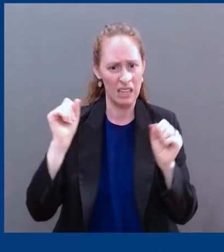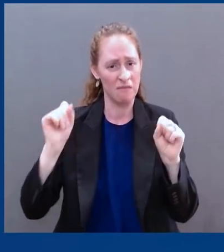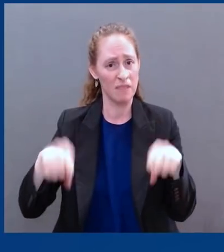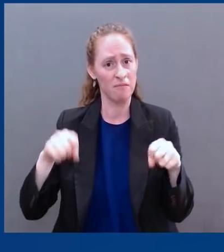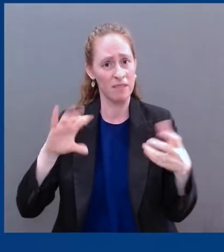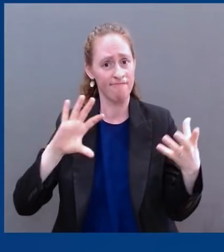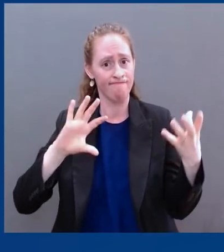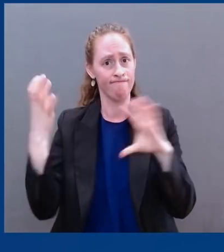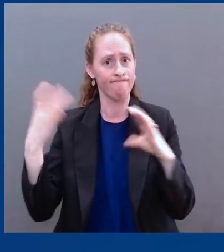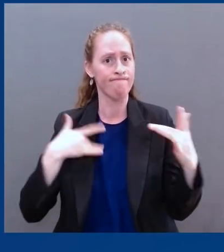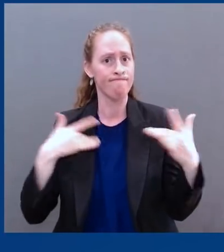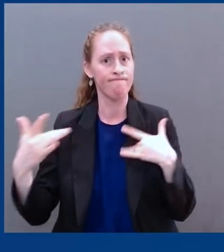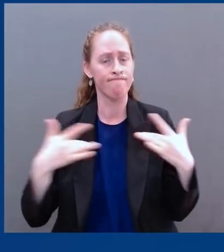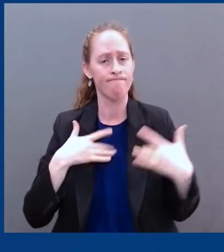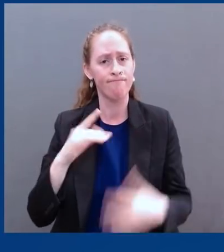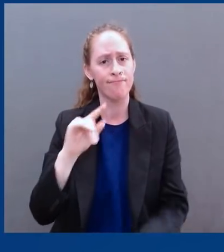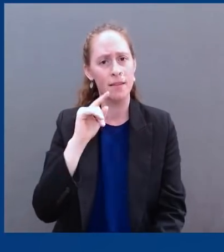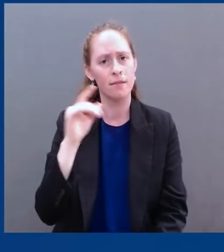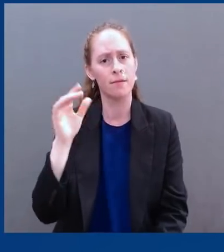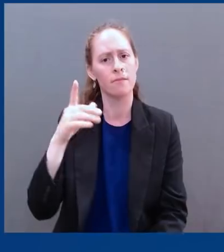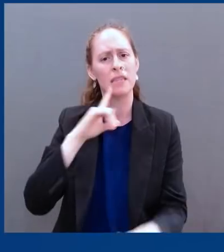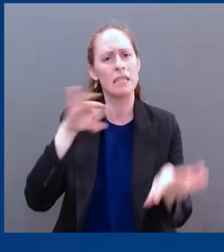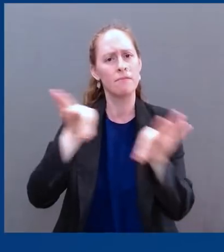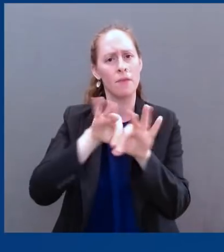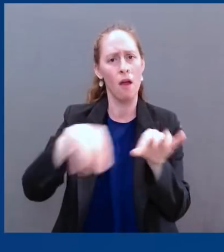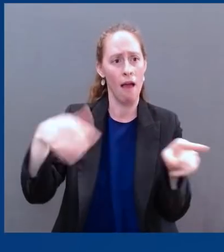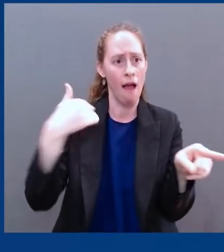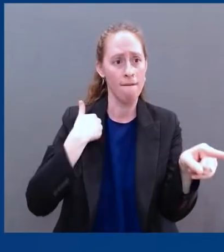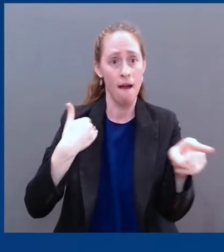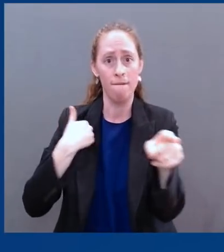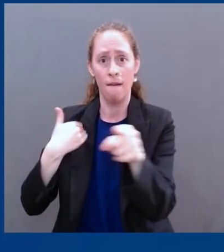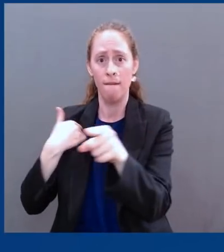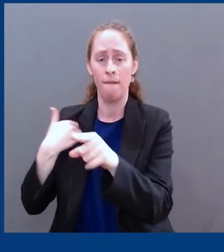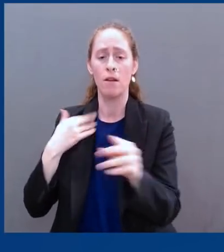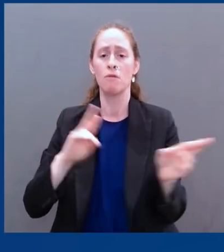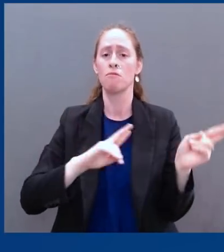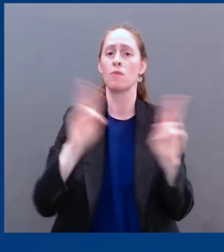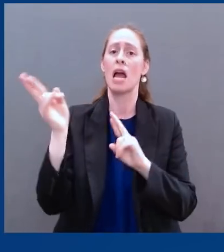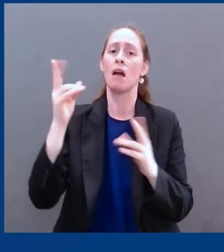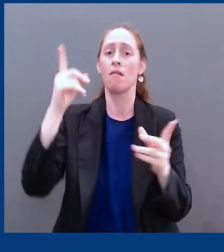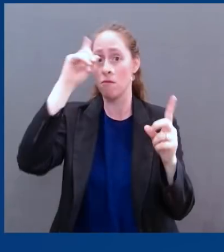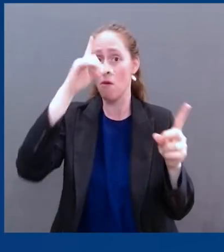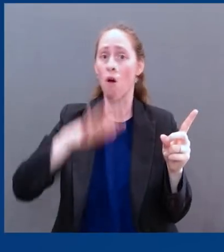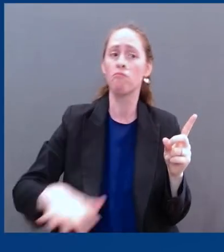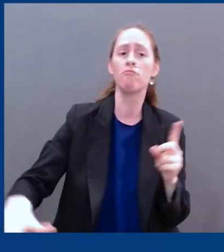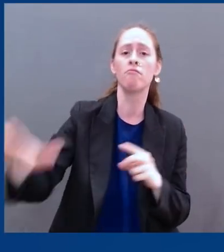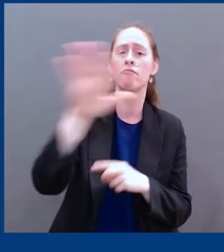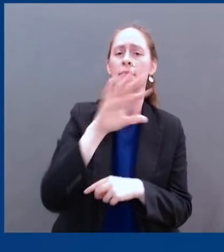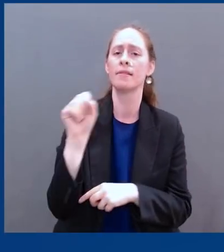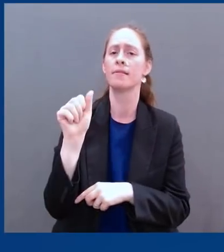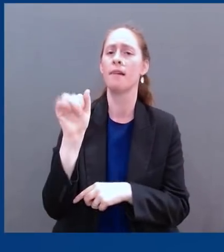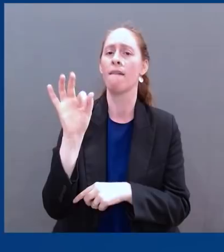to keep them, their families, and their communities safe. Thank you. I'll now turn it over to Dr. Fauci.